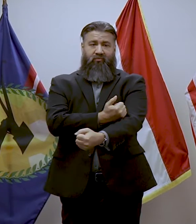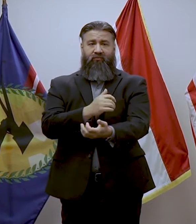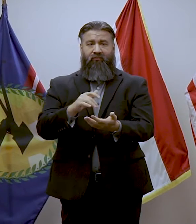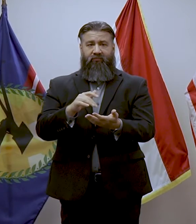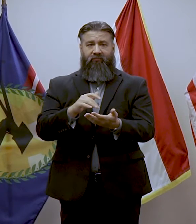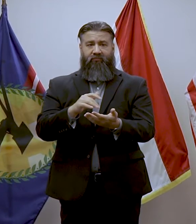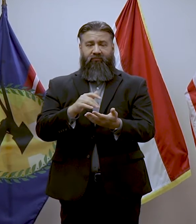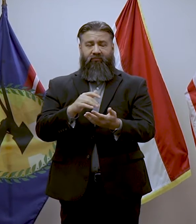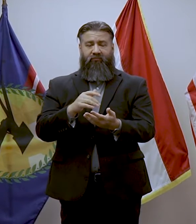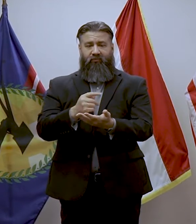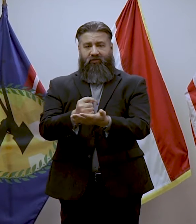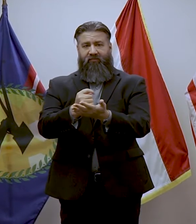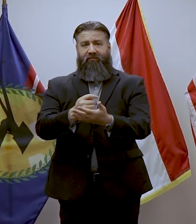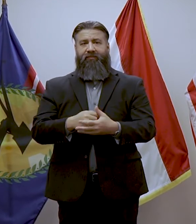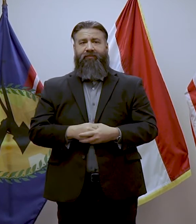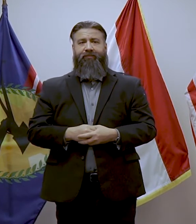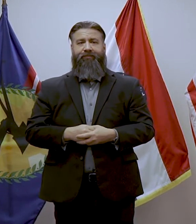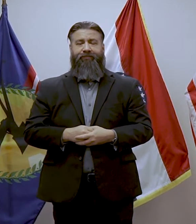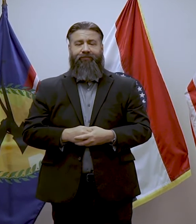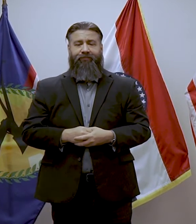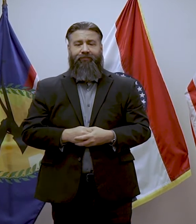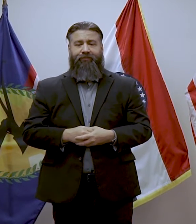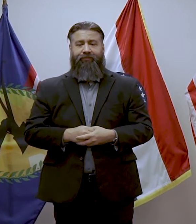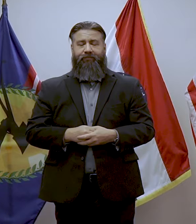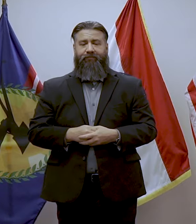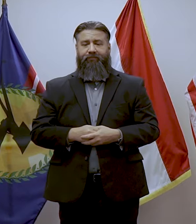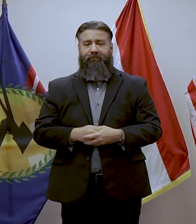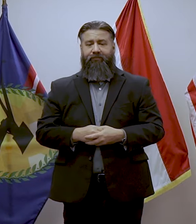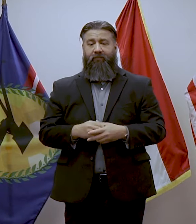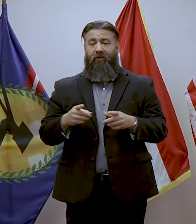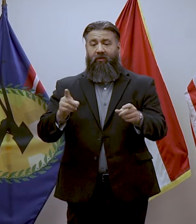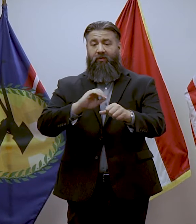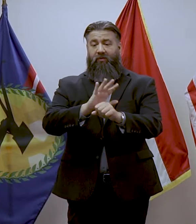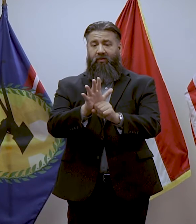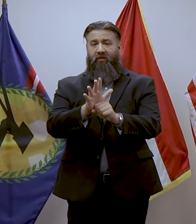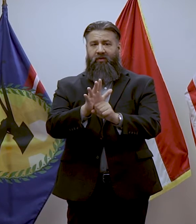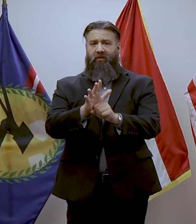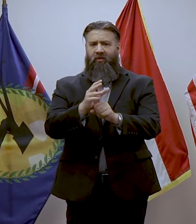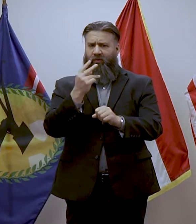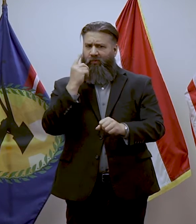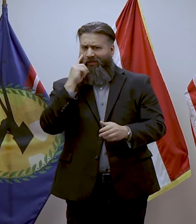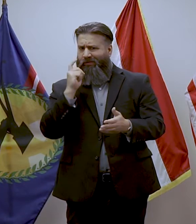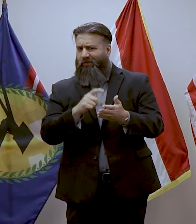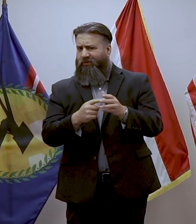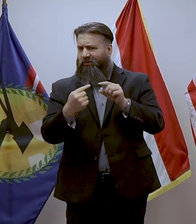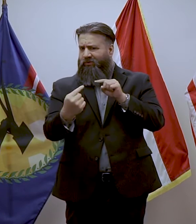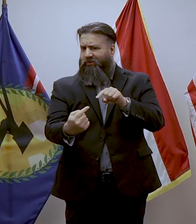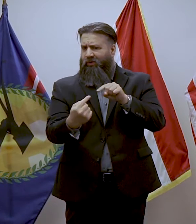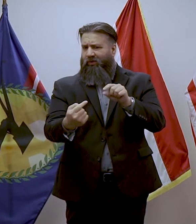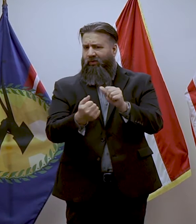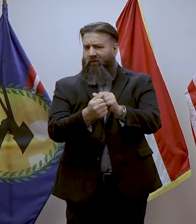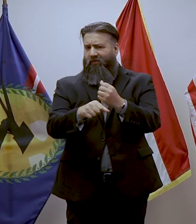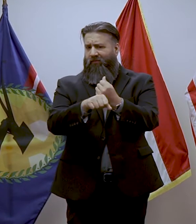we saw the challenges many of our students and parents had with virtual learning, and those challenges continue